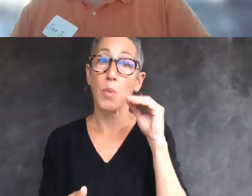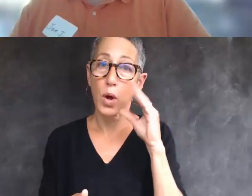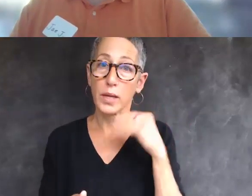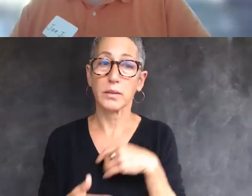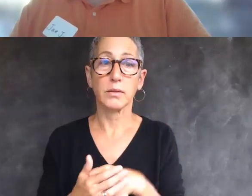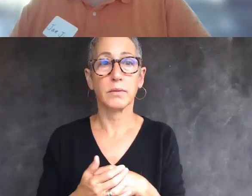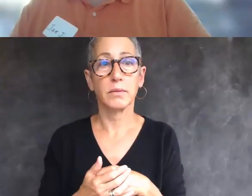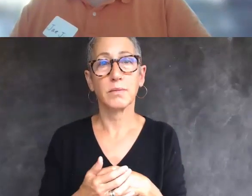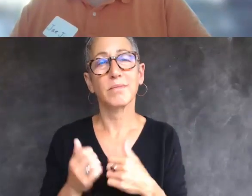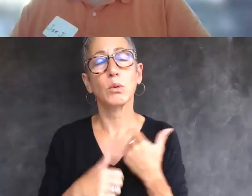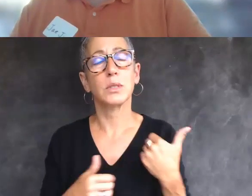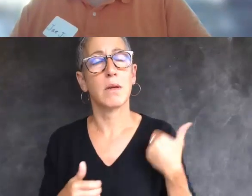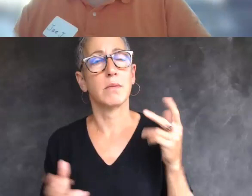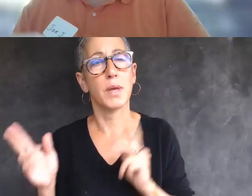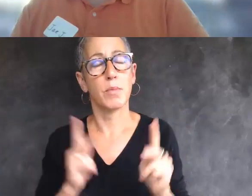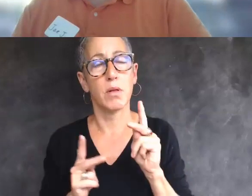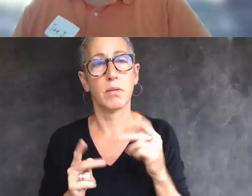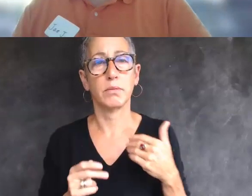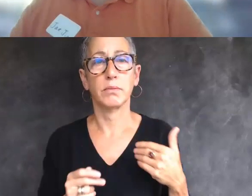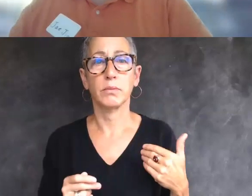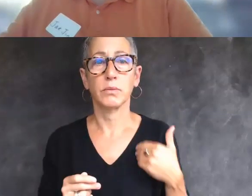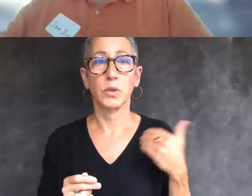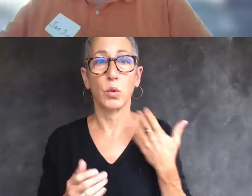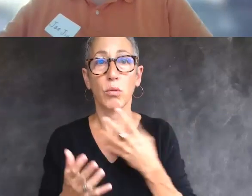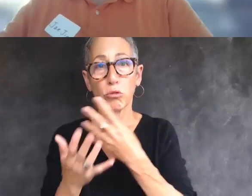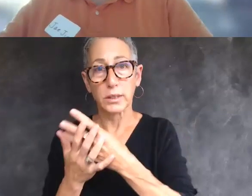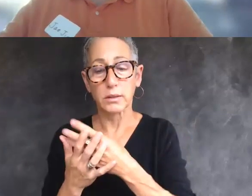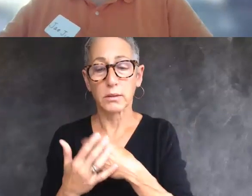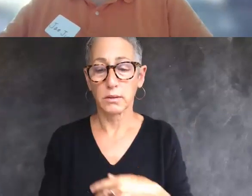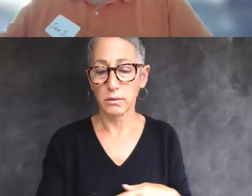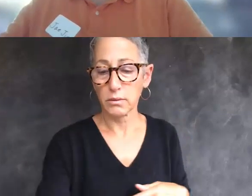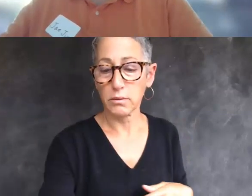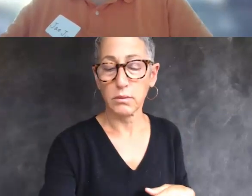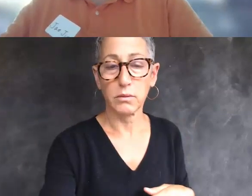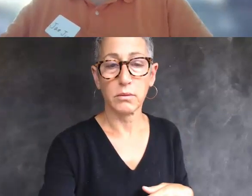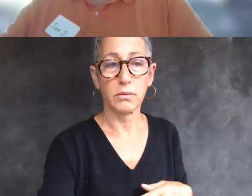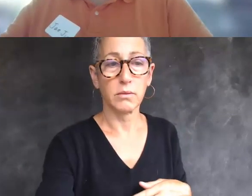with young people in youth prisons and juvenile detention centers. And